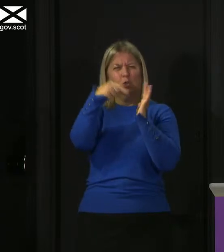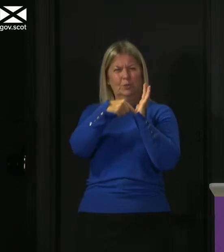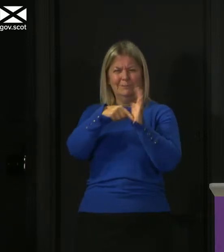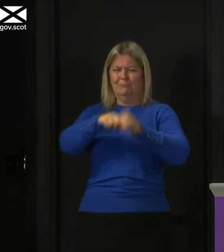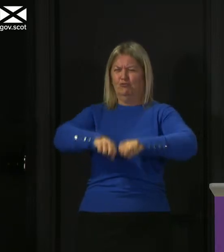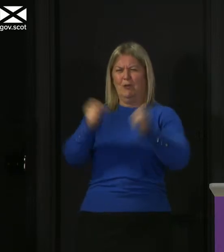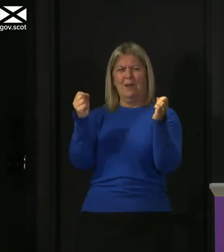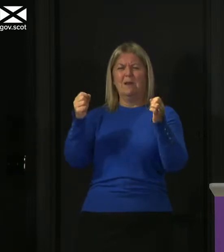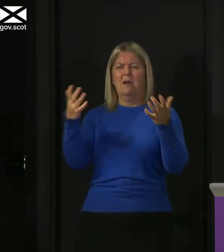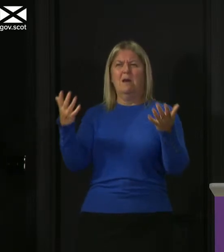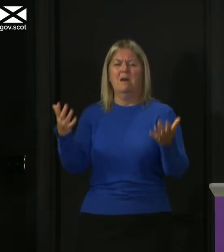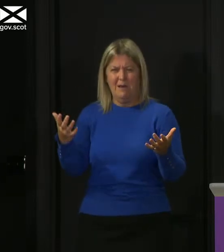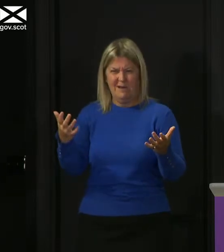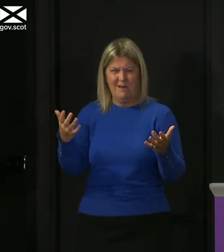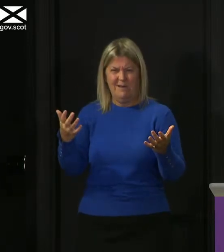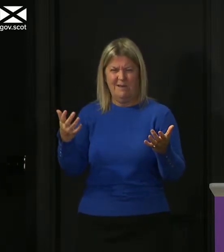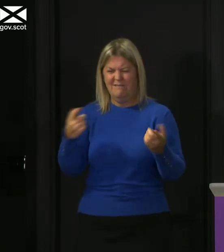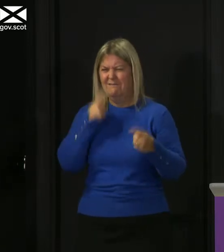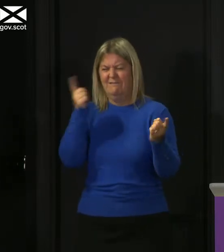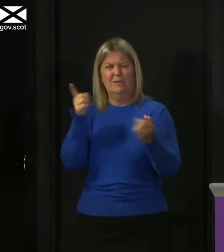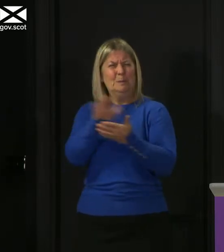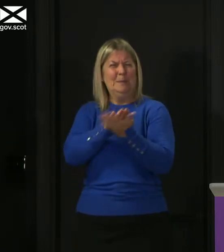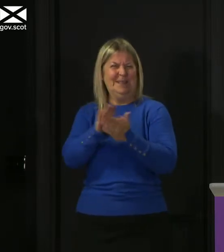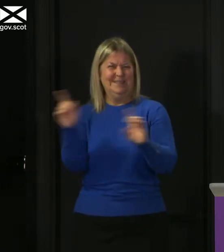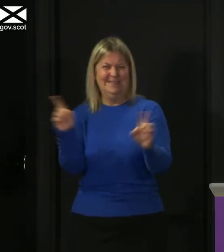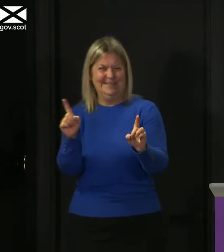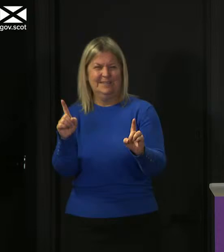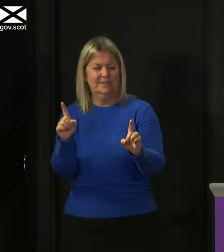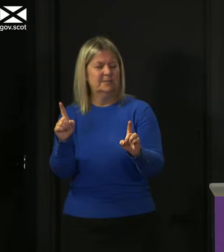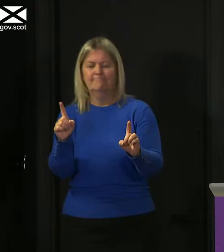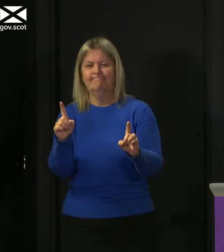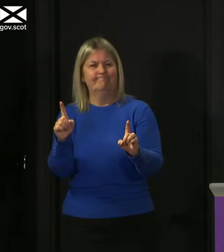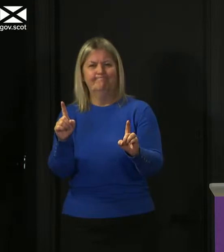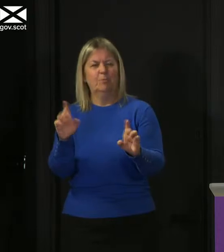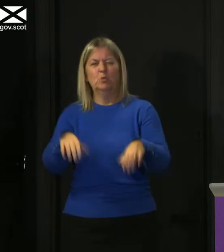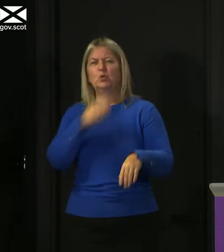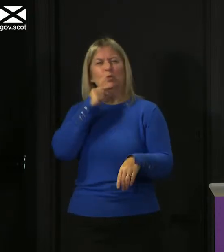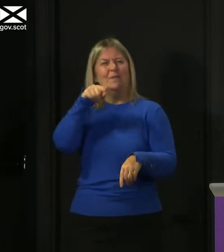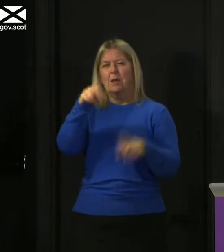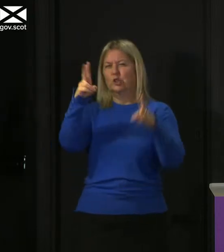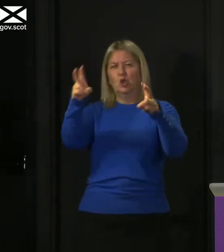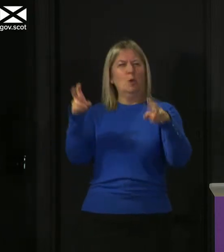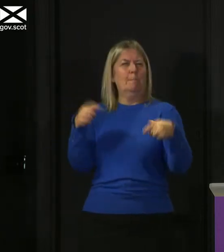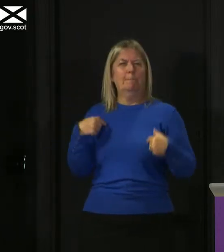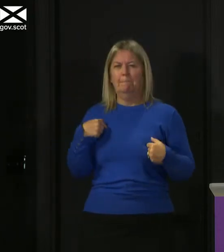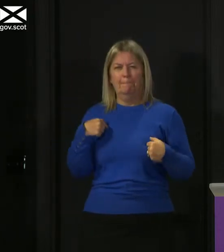of things. And I think it will be important for us if we do take decisions, people may then